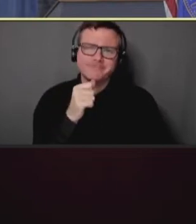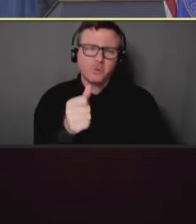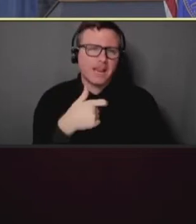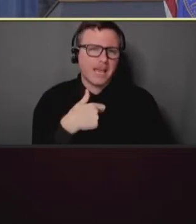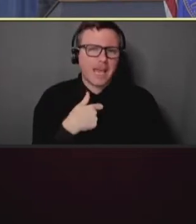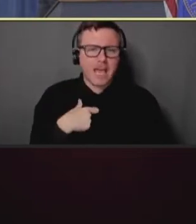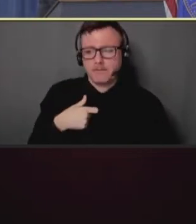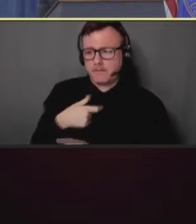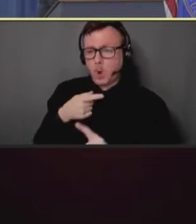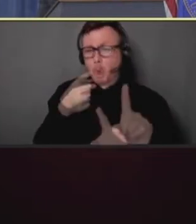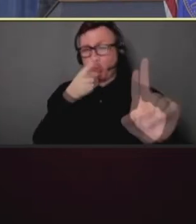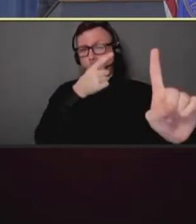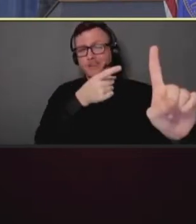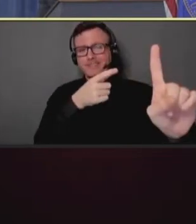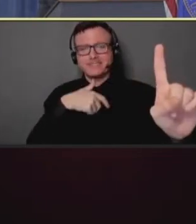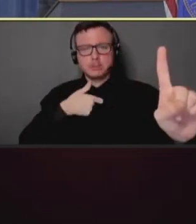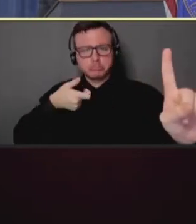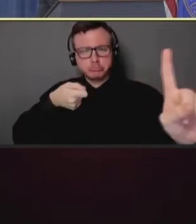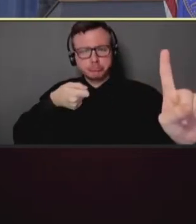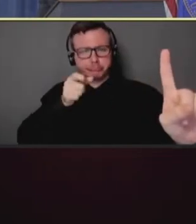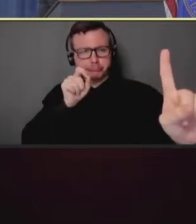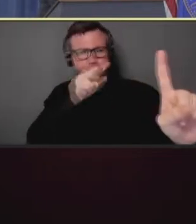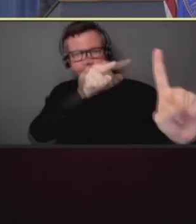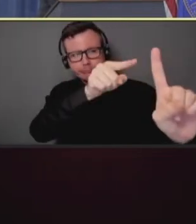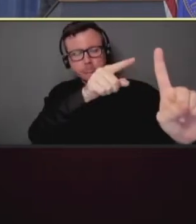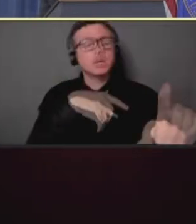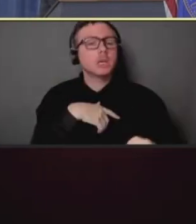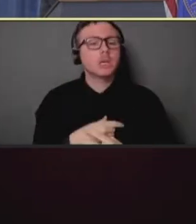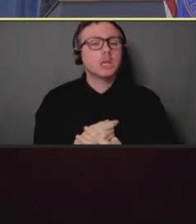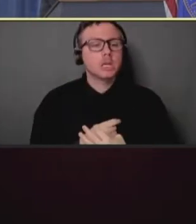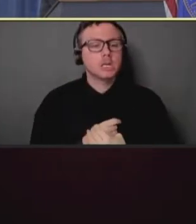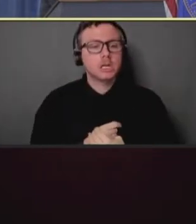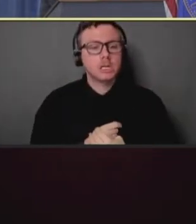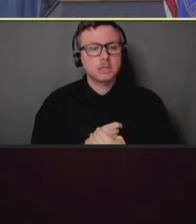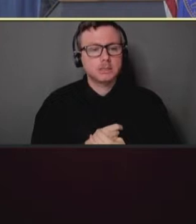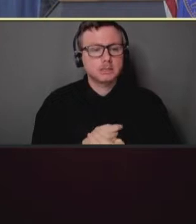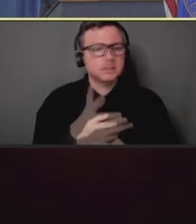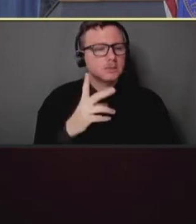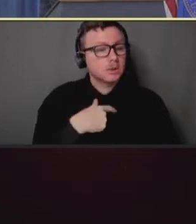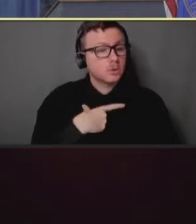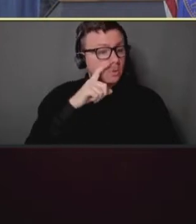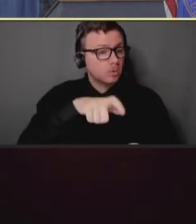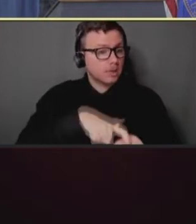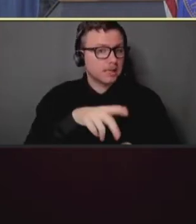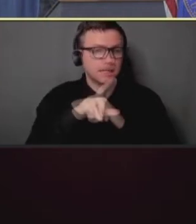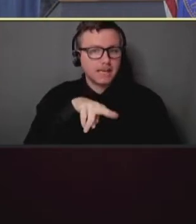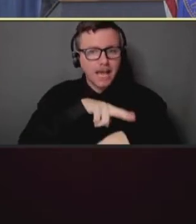But during that period, where the naturally occurring polio, the wild polio caused by